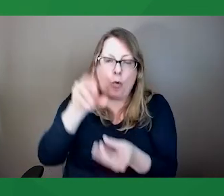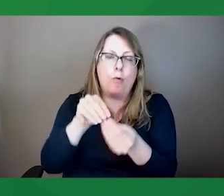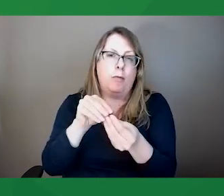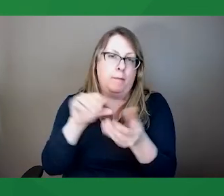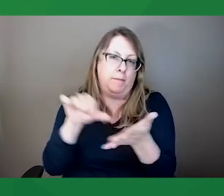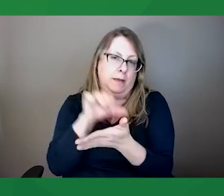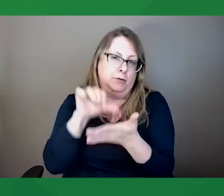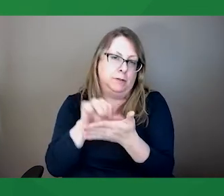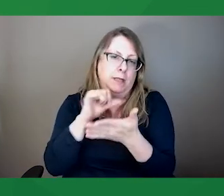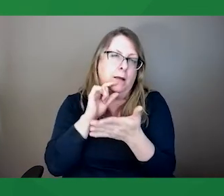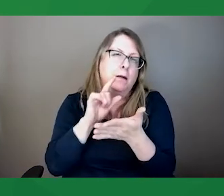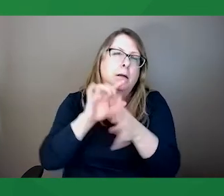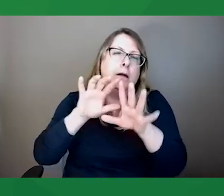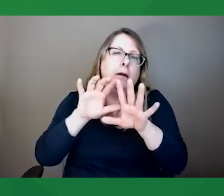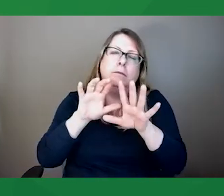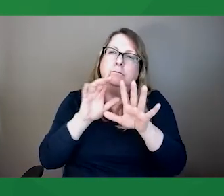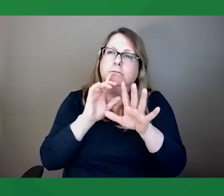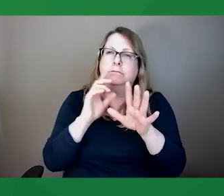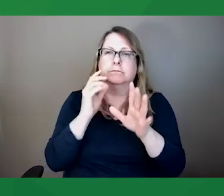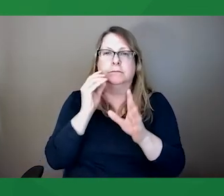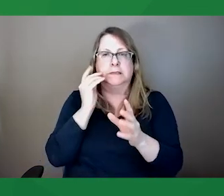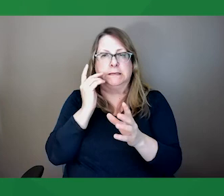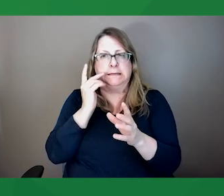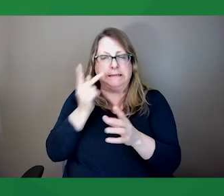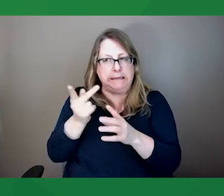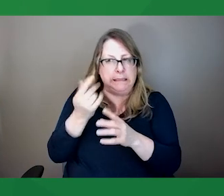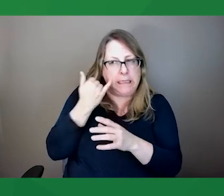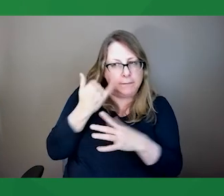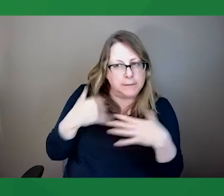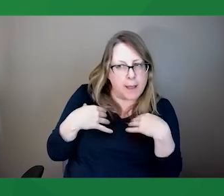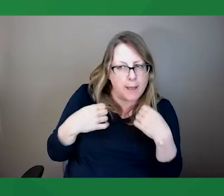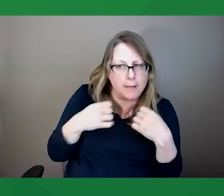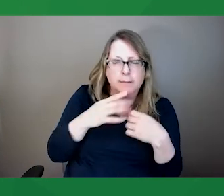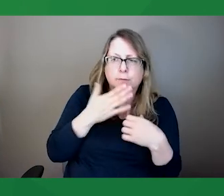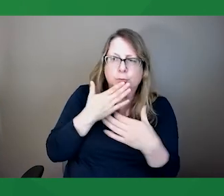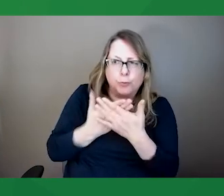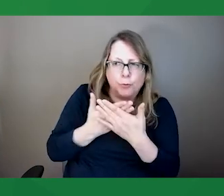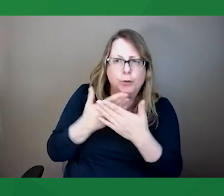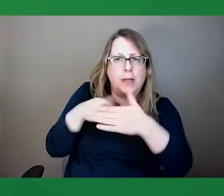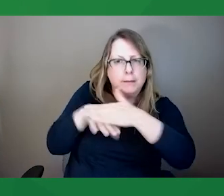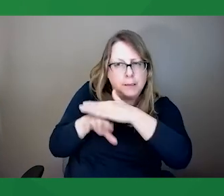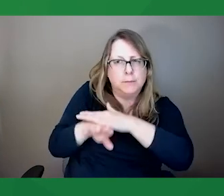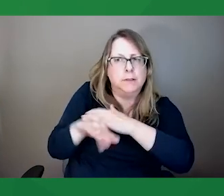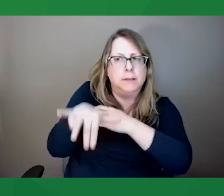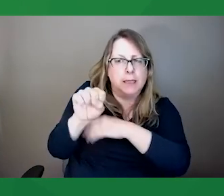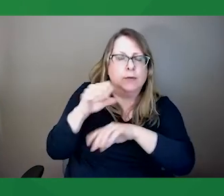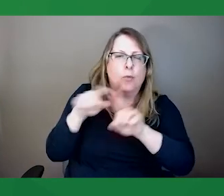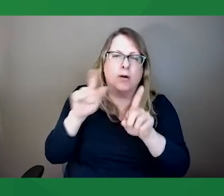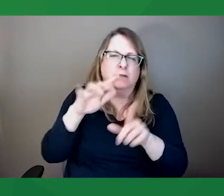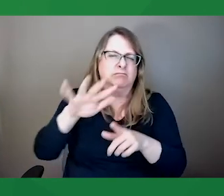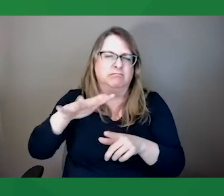of what the accessibility health for the specific website application or your document, word documents is.